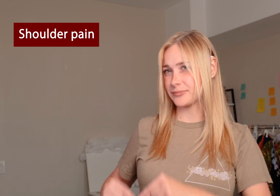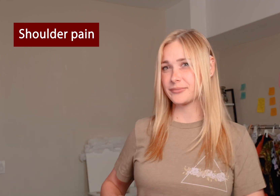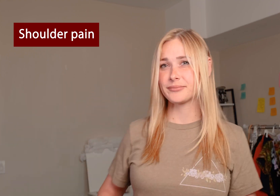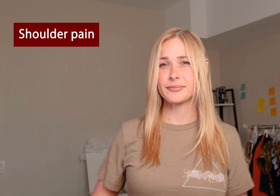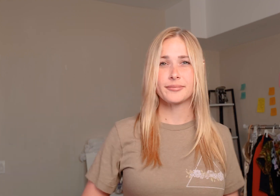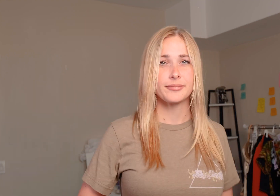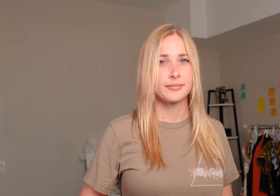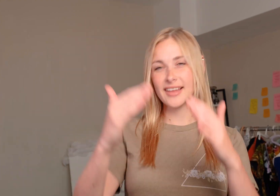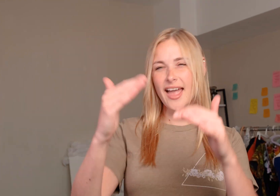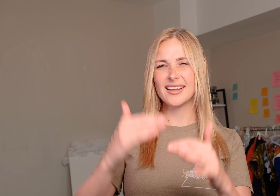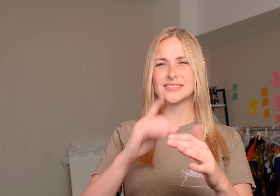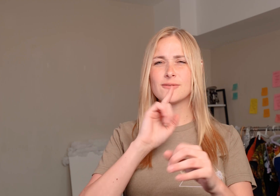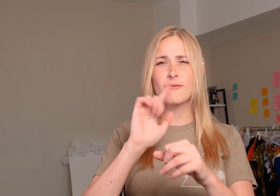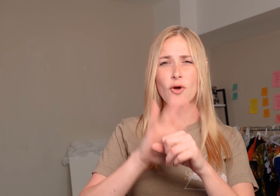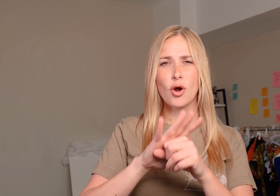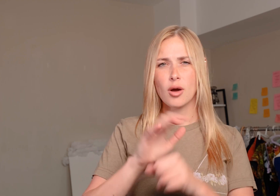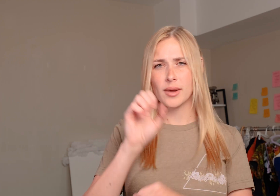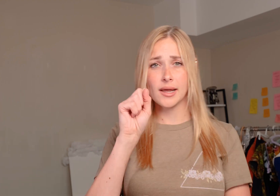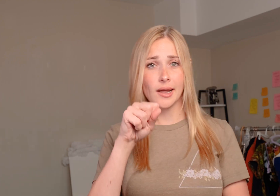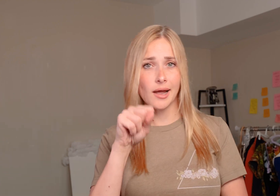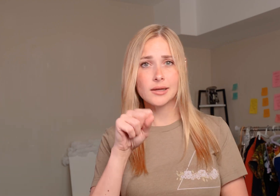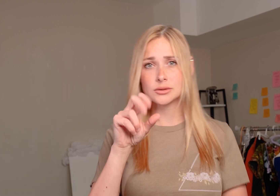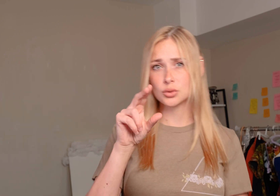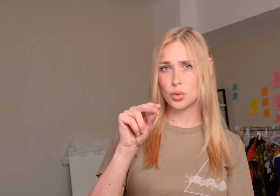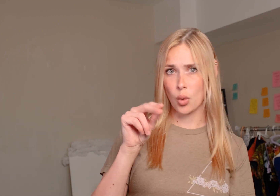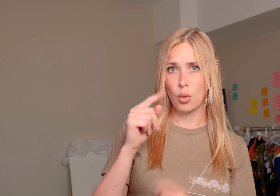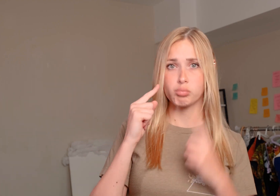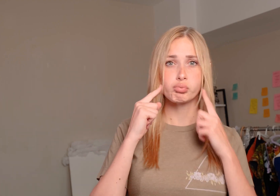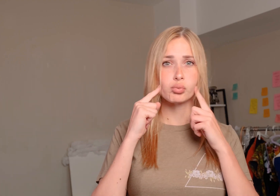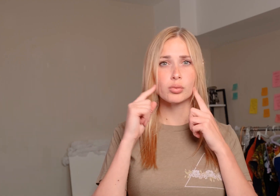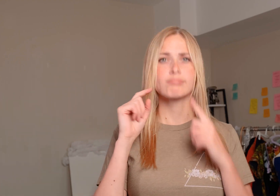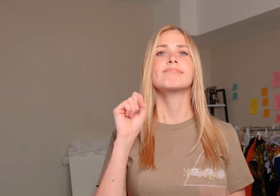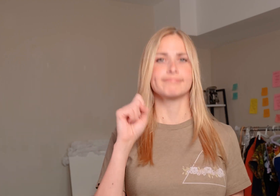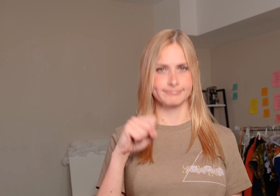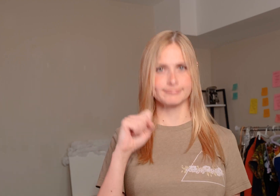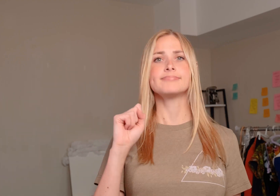and "Pain in the shoulder" Next, I will show you some confirmation signs: